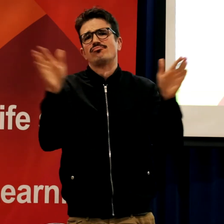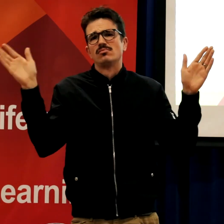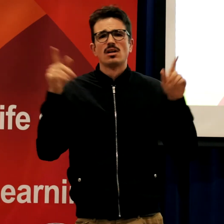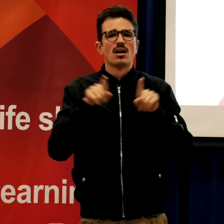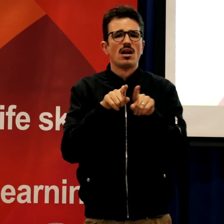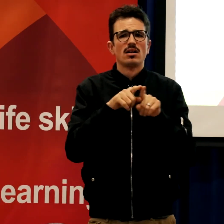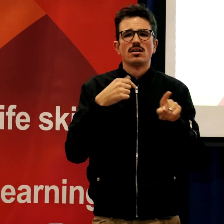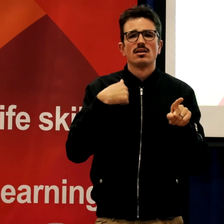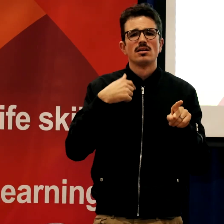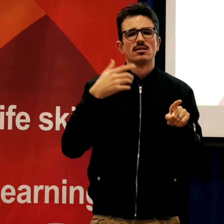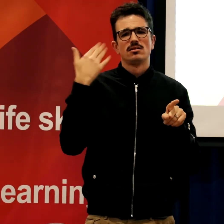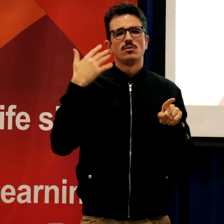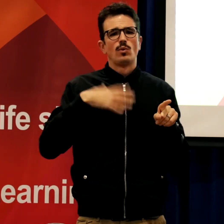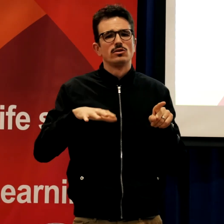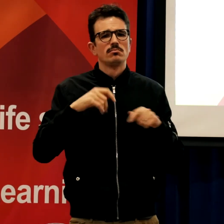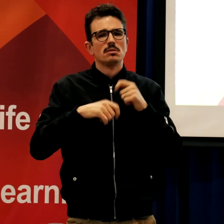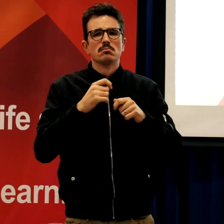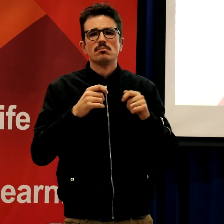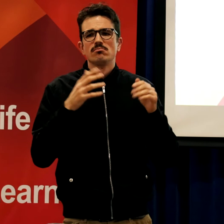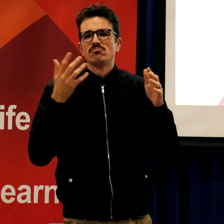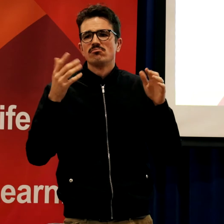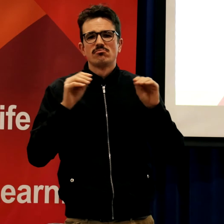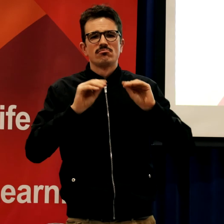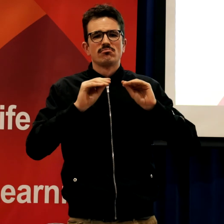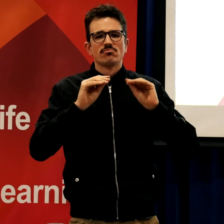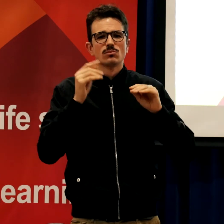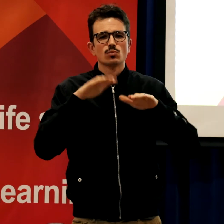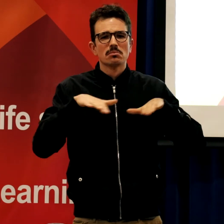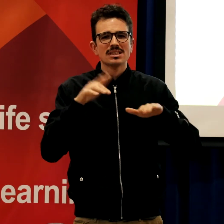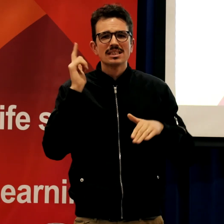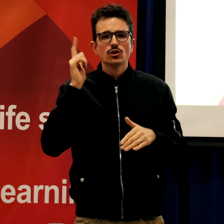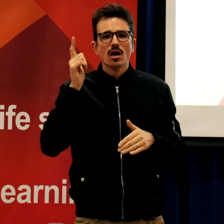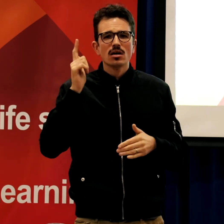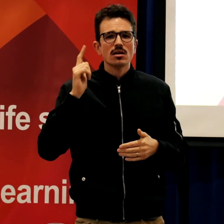The access has really widened our scope of being included in the community.